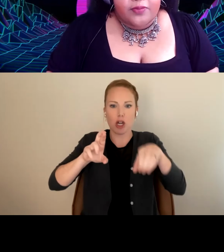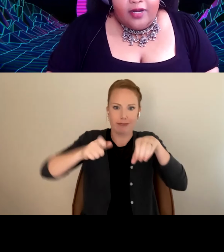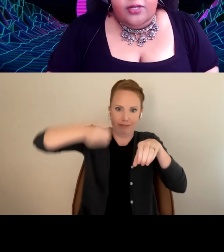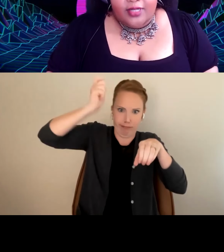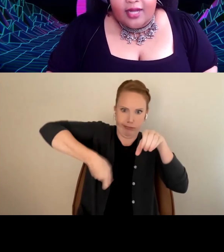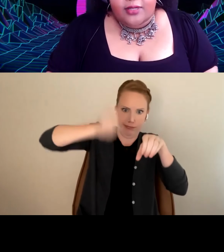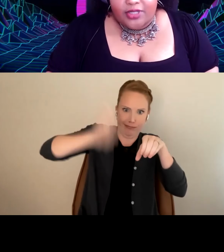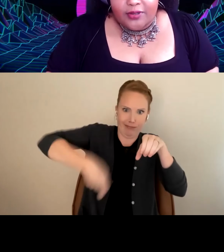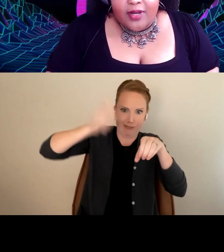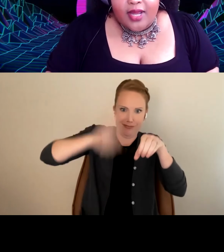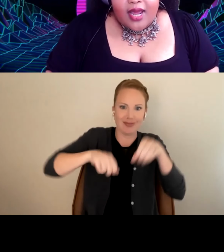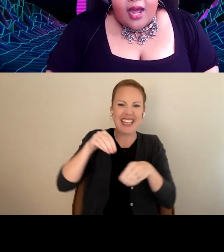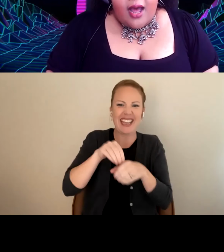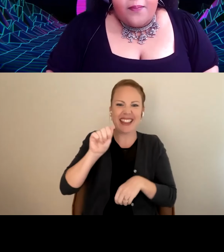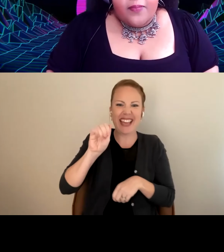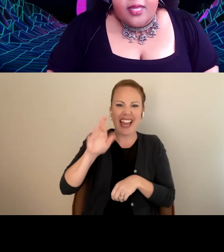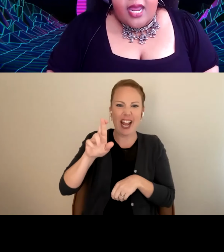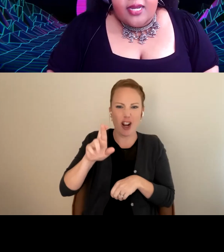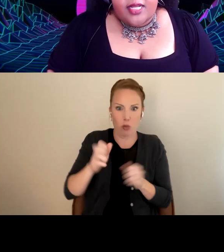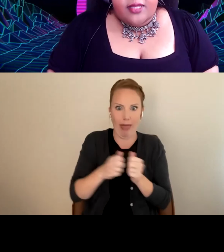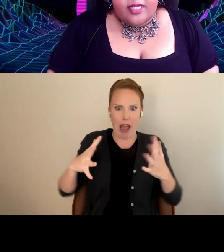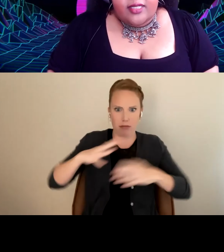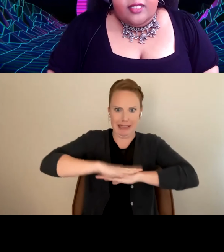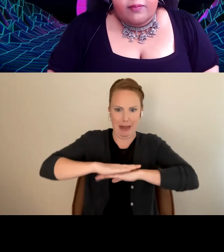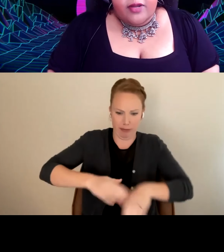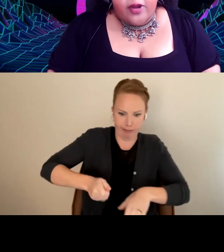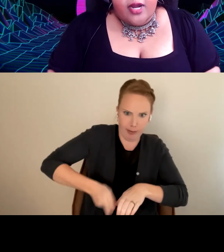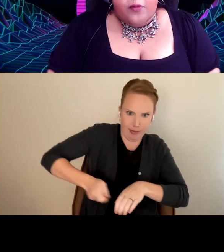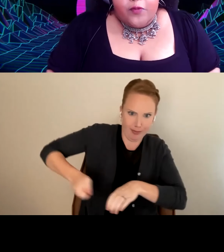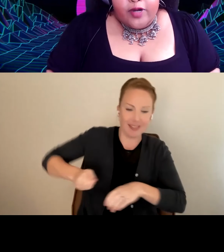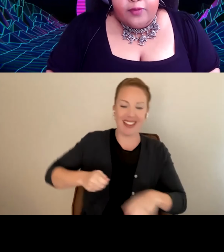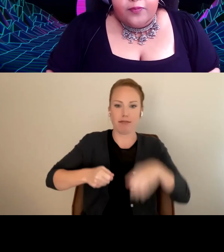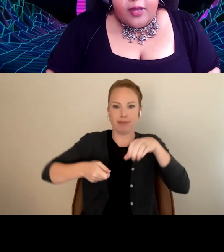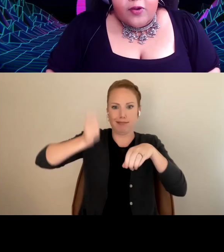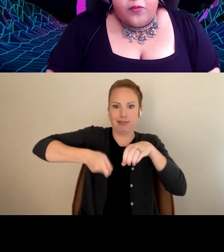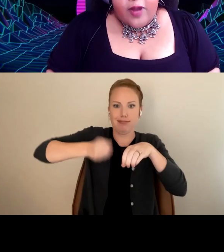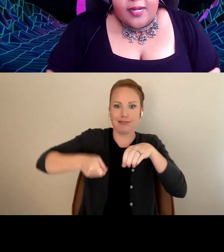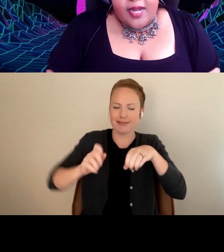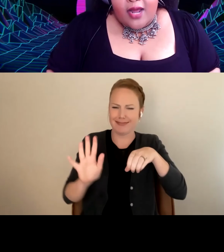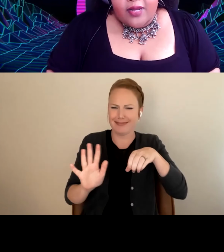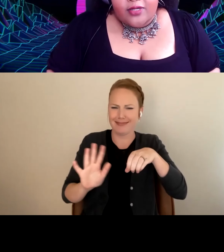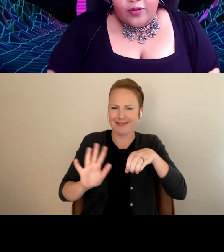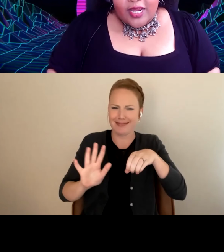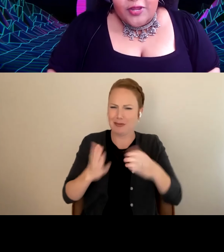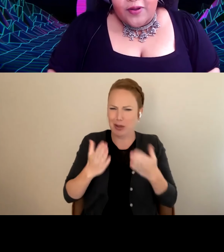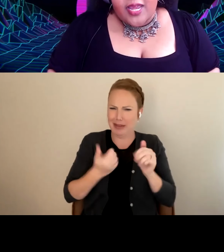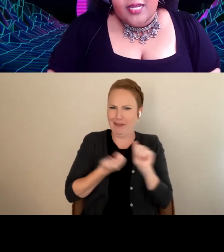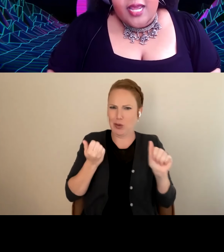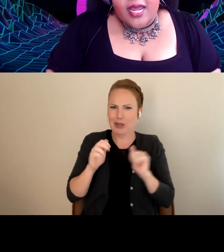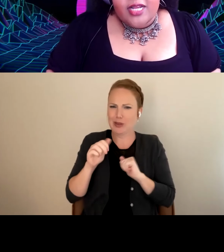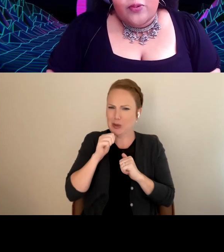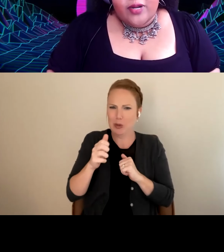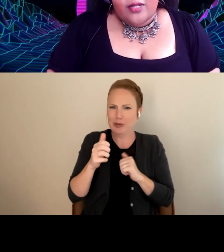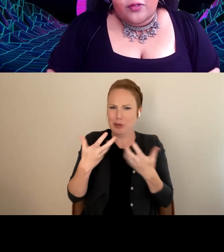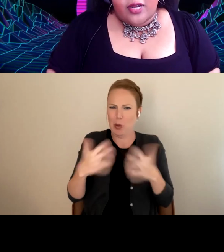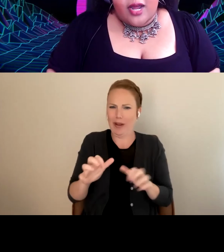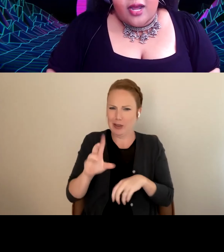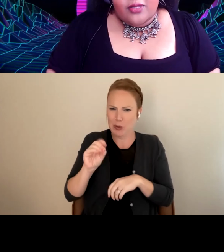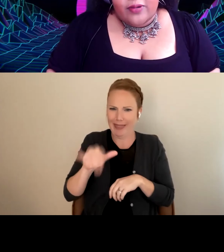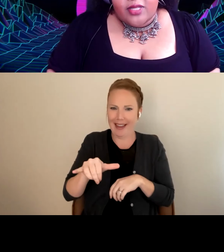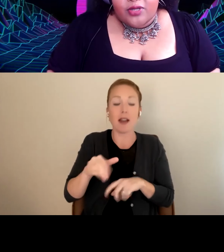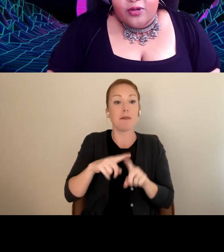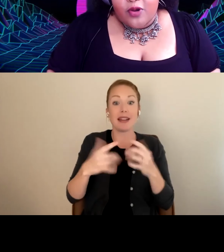probably should not do. And this is something where we are, right now, you know, in 2022,